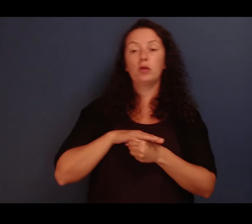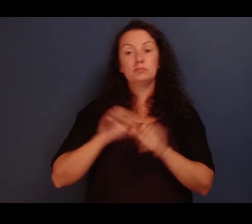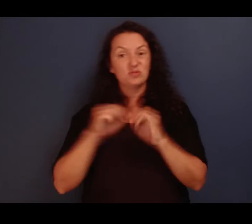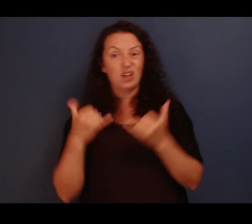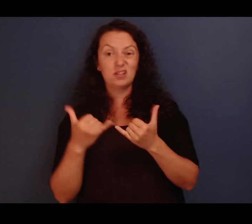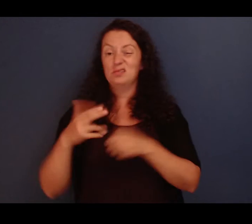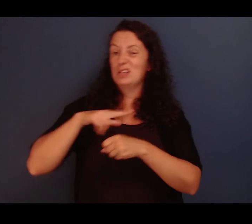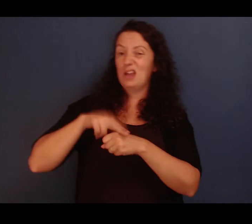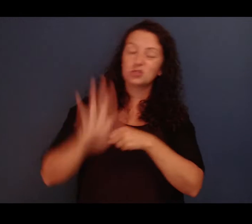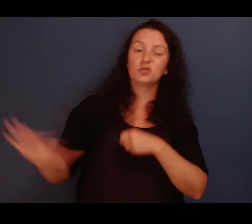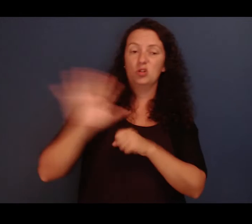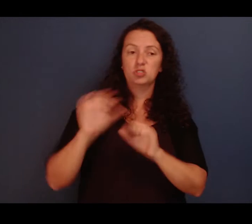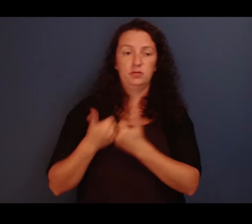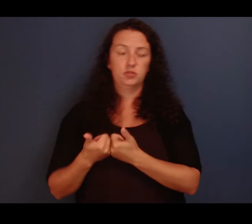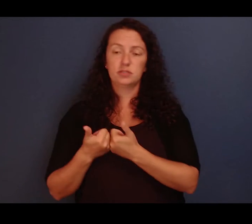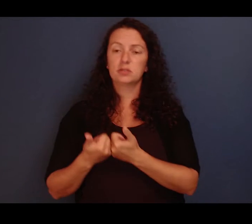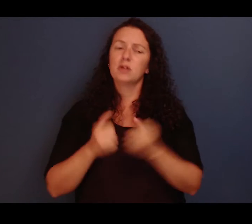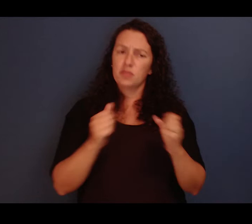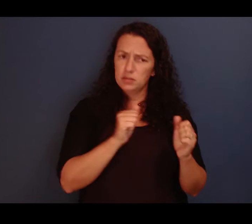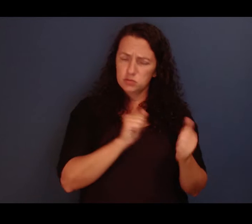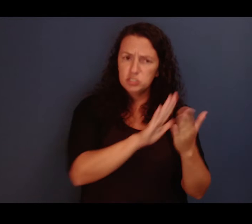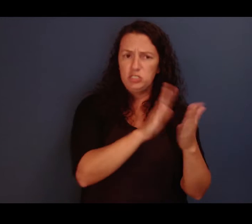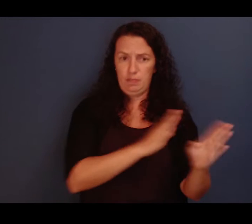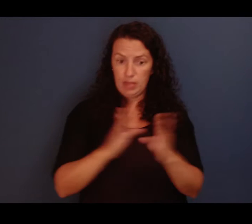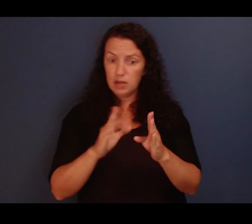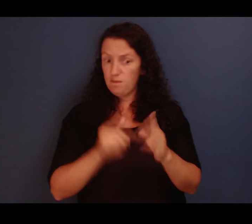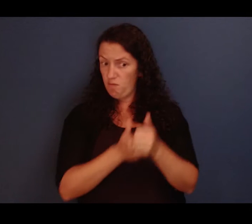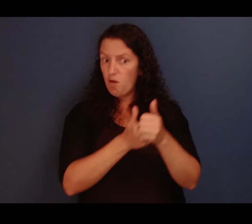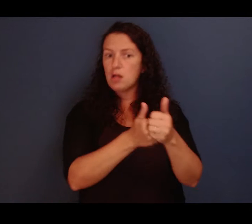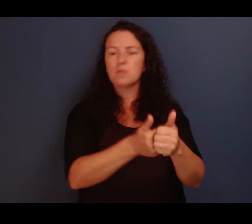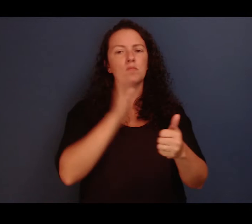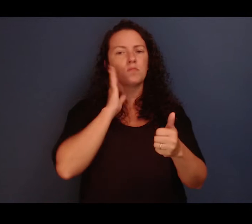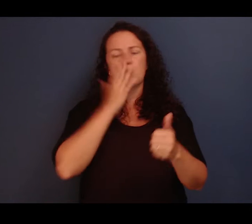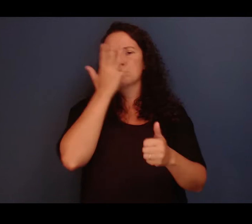And if we follow through on our strategic plan, we'll be in great shape.